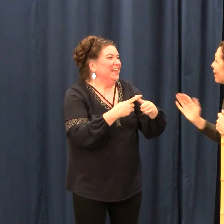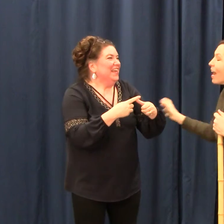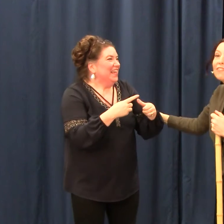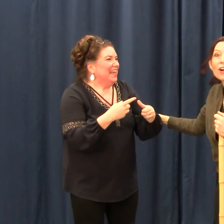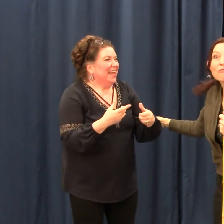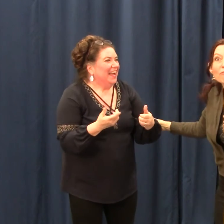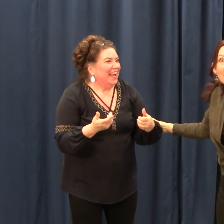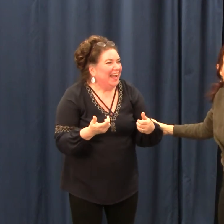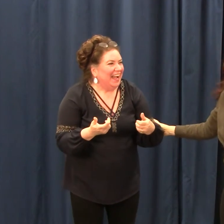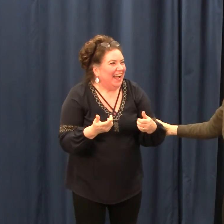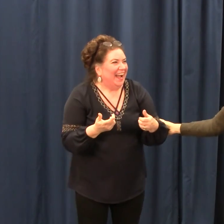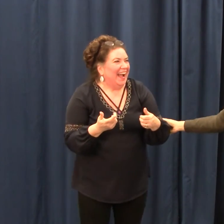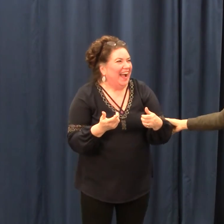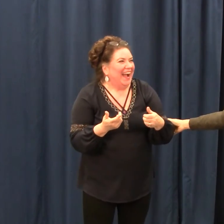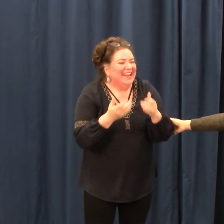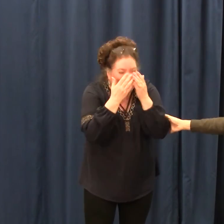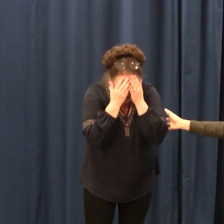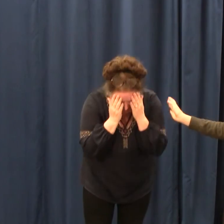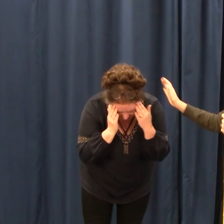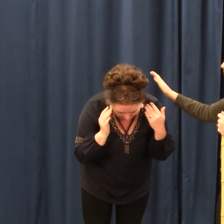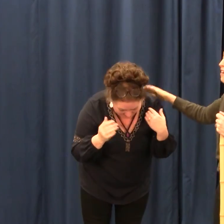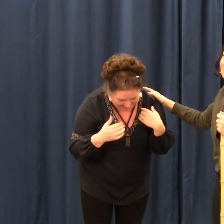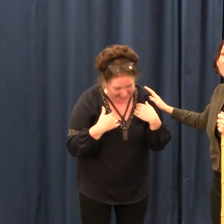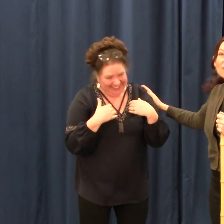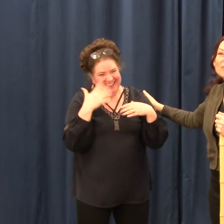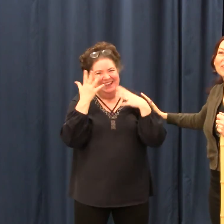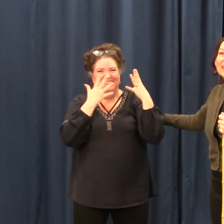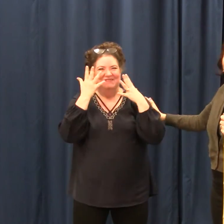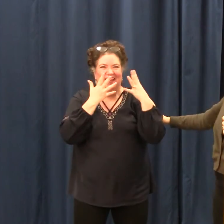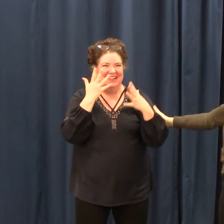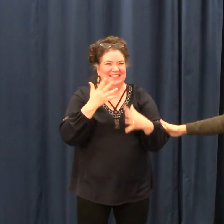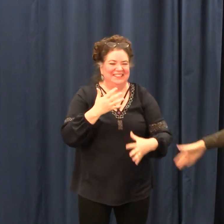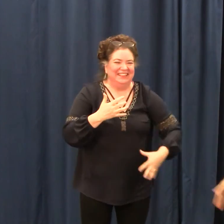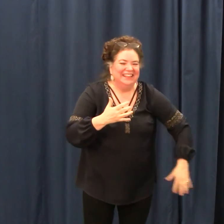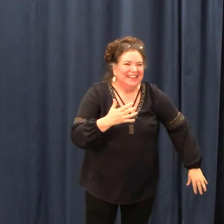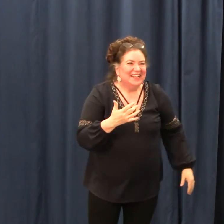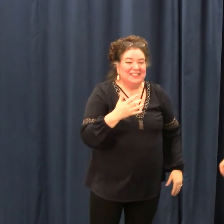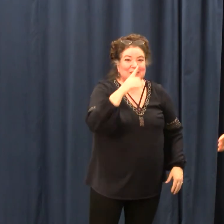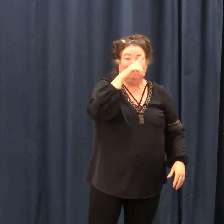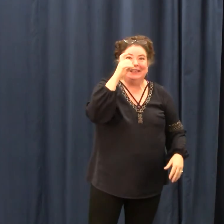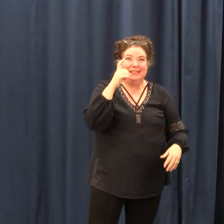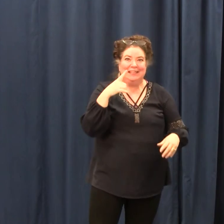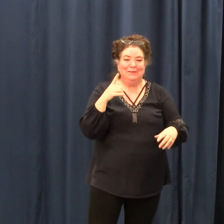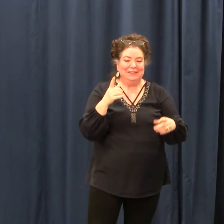all... (Heather) and her face is red! (Luane) .. kind of embarrassed, just because it was